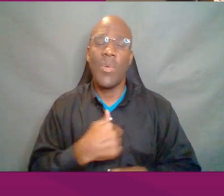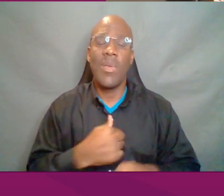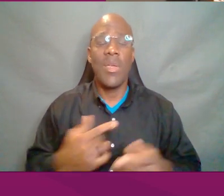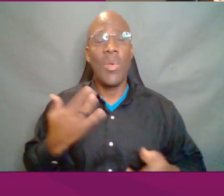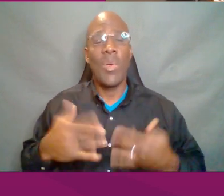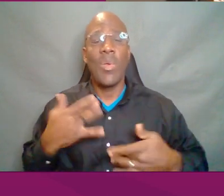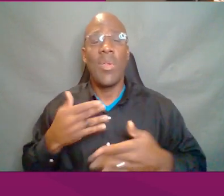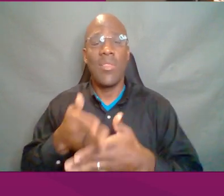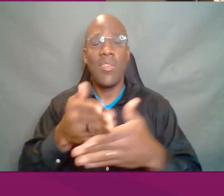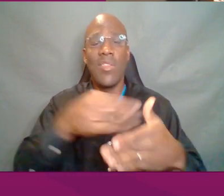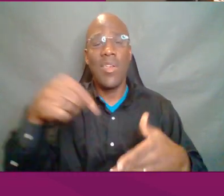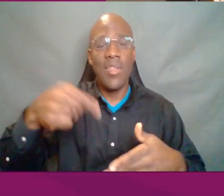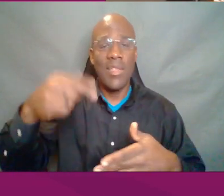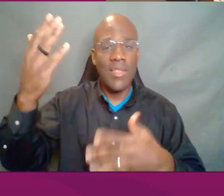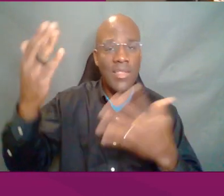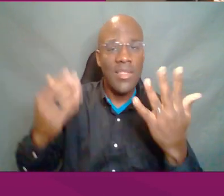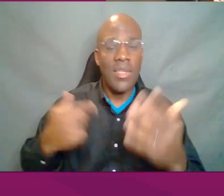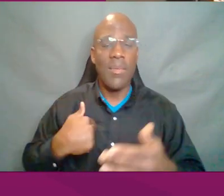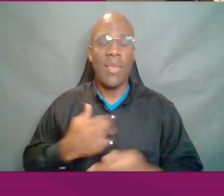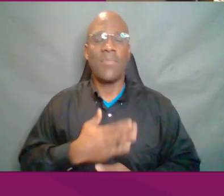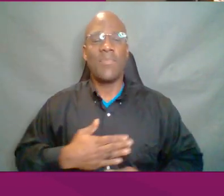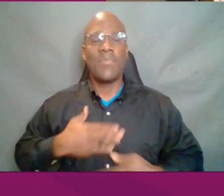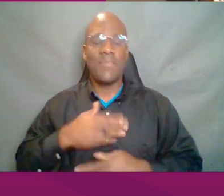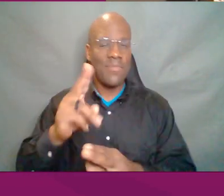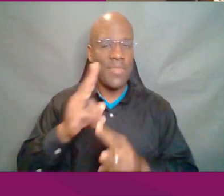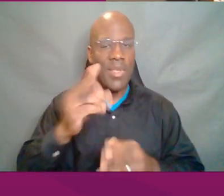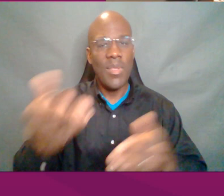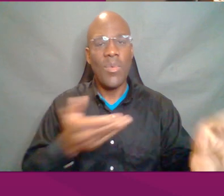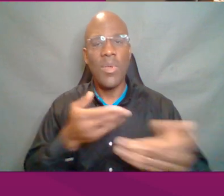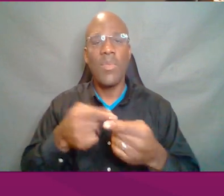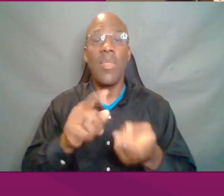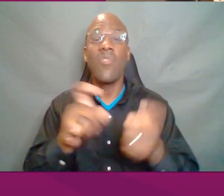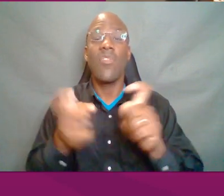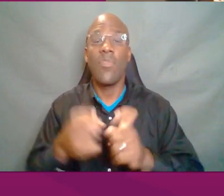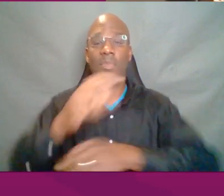conversations and it is truly my pleasure to welcome you to the Adjustable Table.